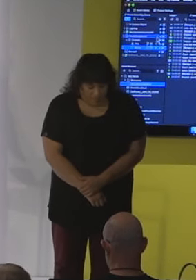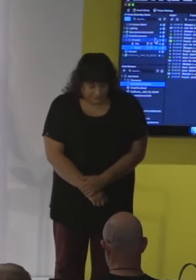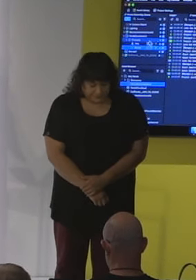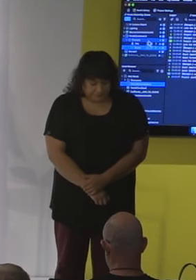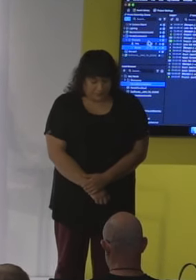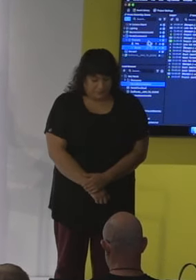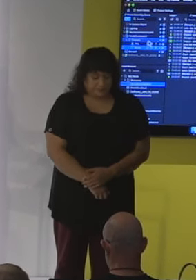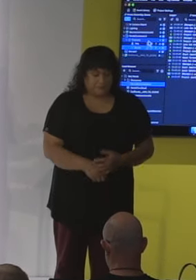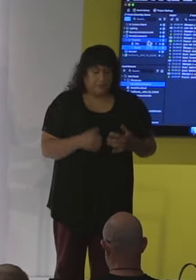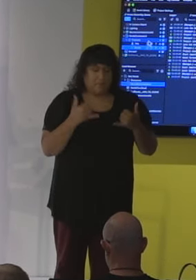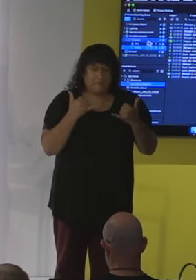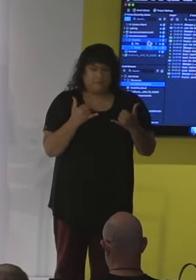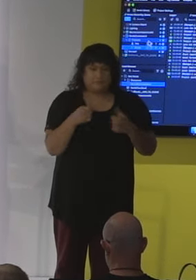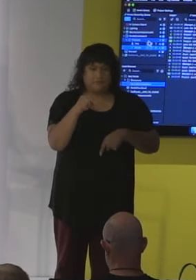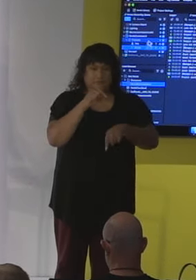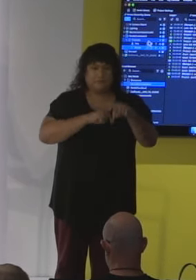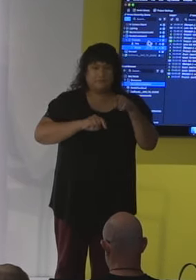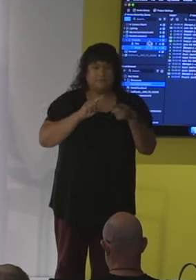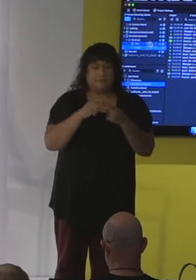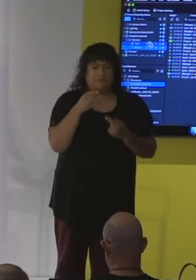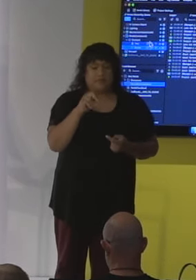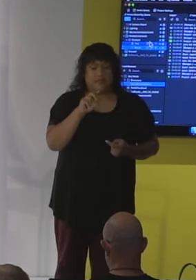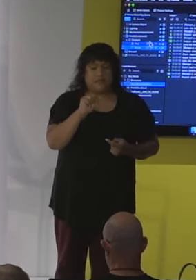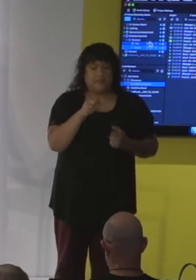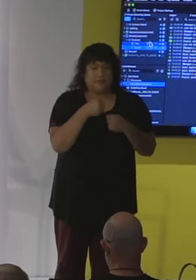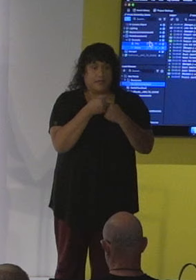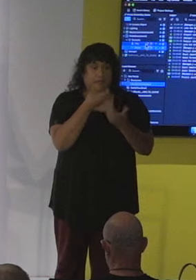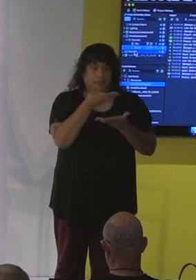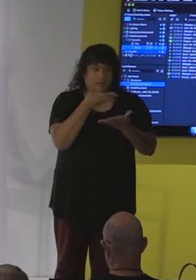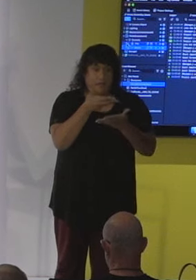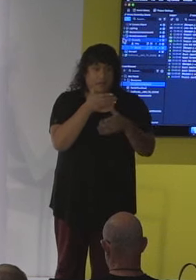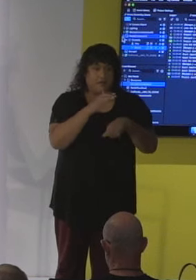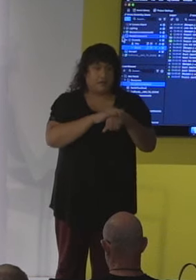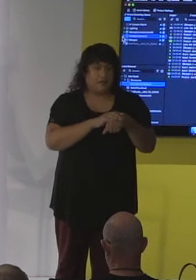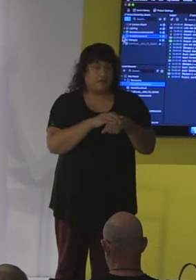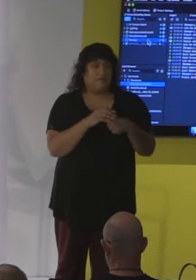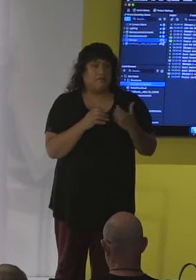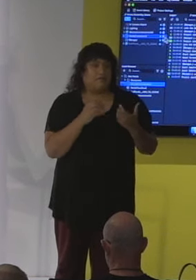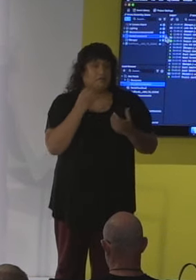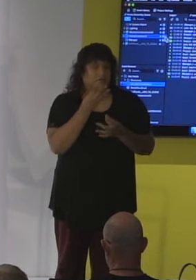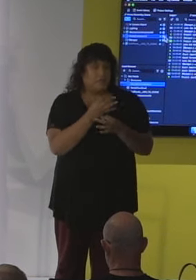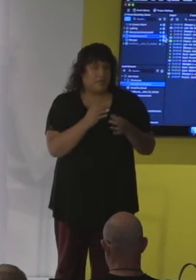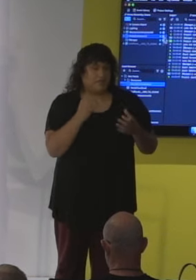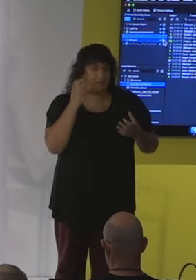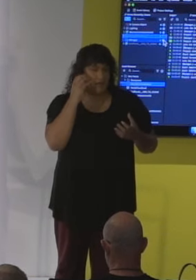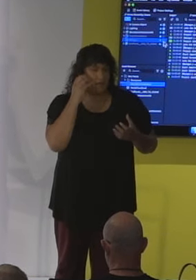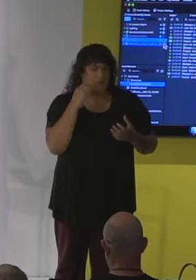to making this panda interactable on our prefab. So, I'll get these out of the way again.